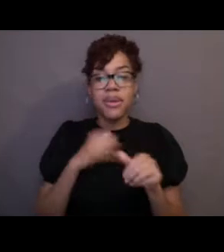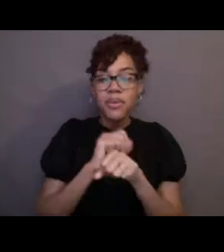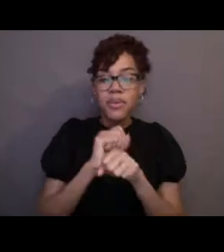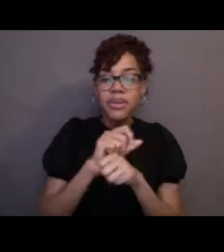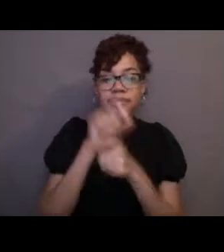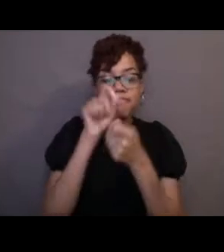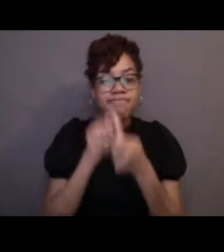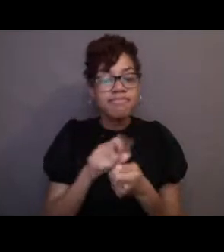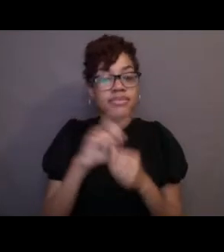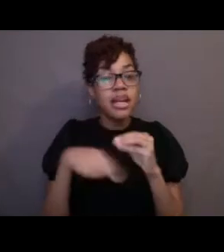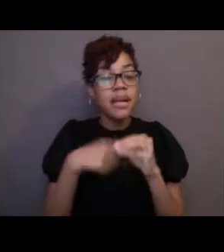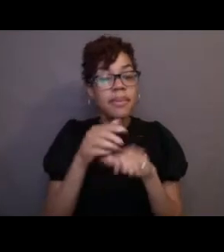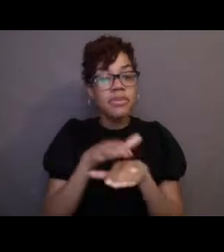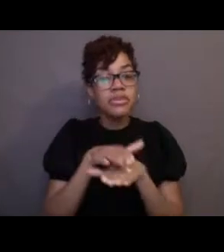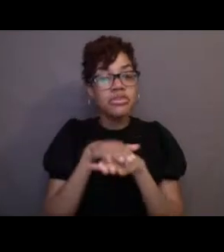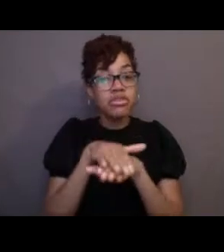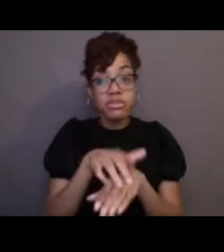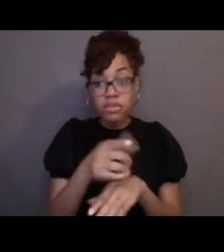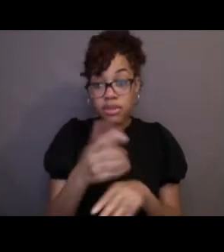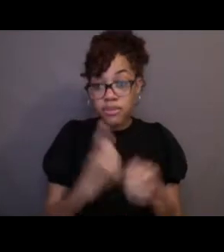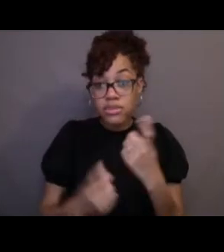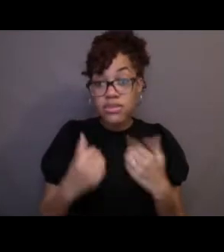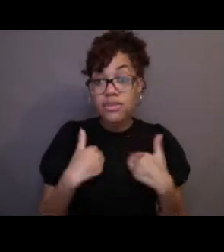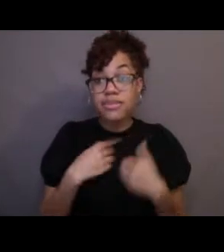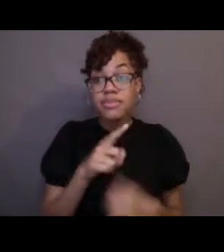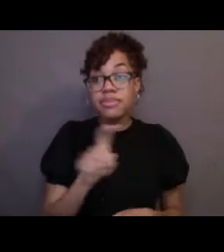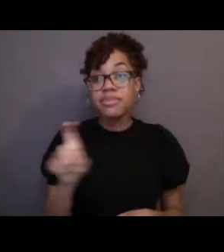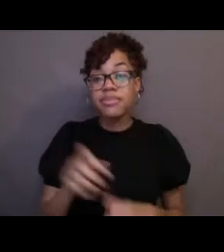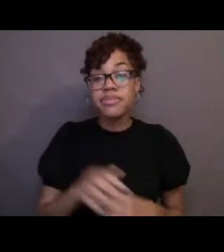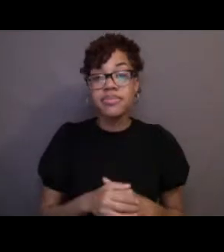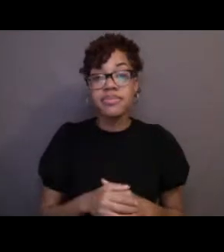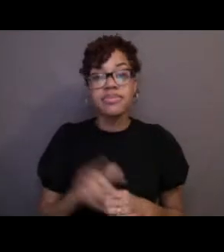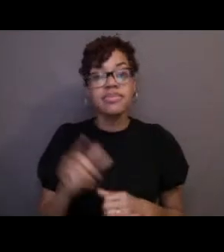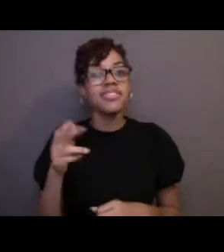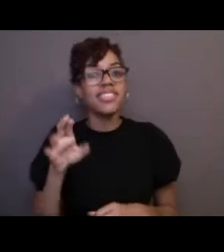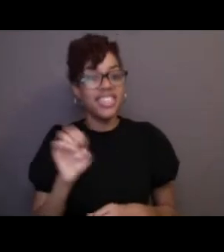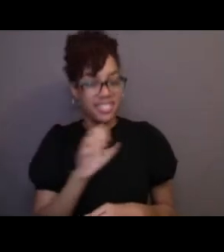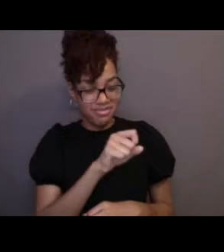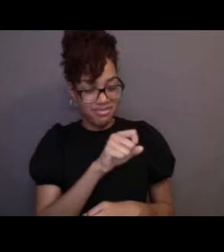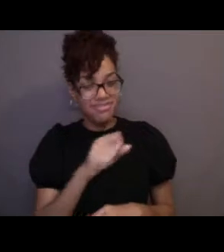are there any questions? [Grace] I'm so glad you stopped because there are questions, of course.